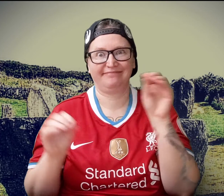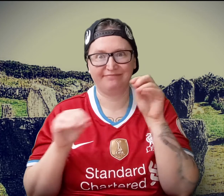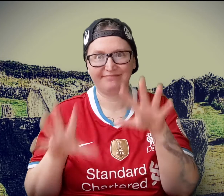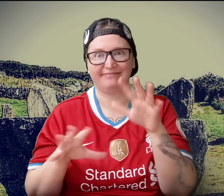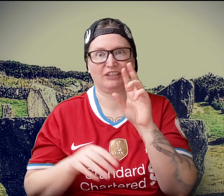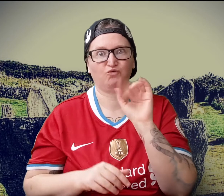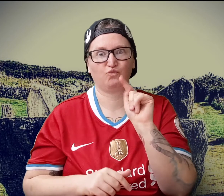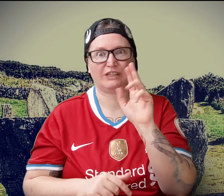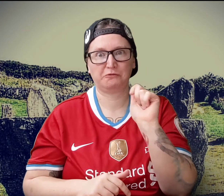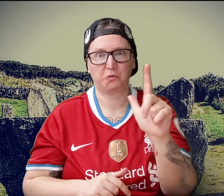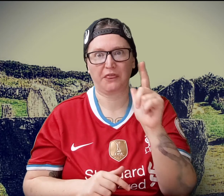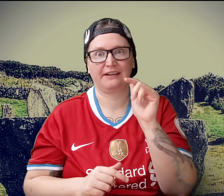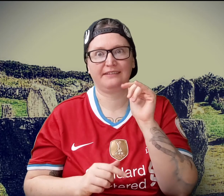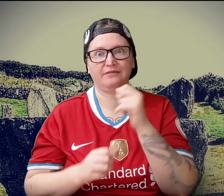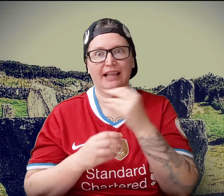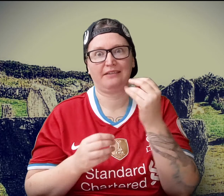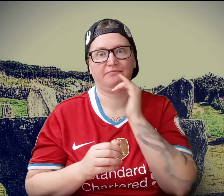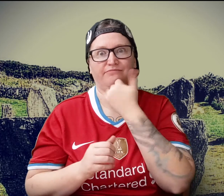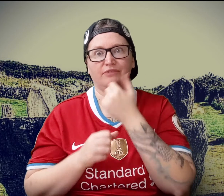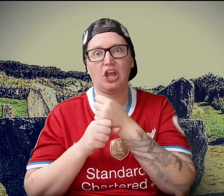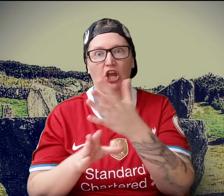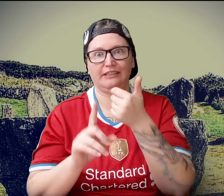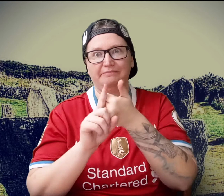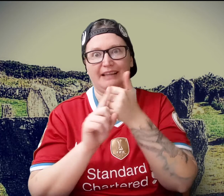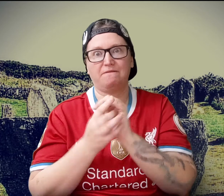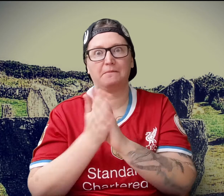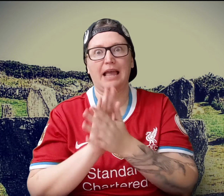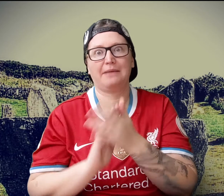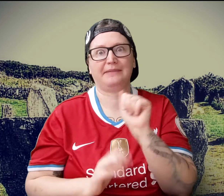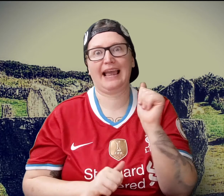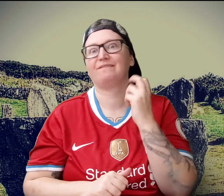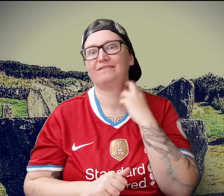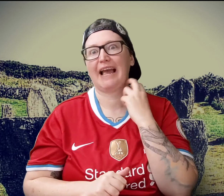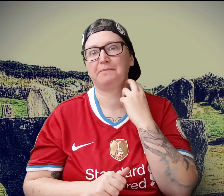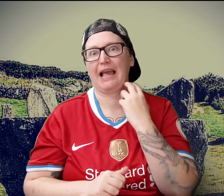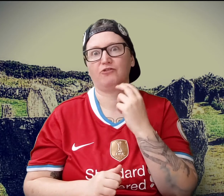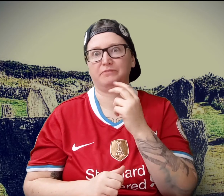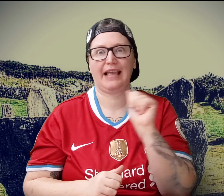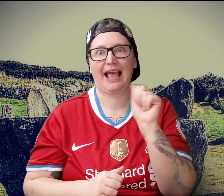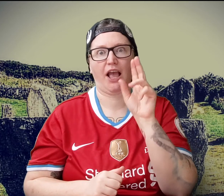sort of the action so related to magic rituals and somehow caused themselves to become a vampire